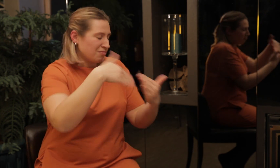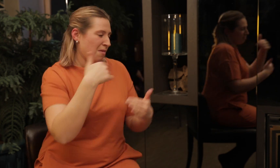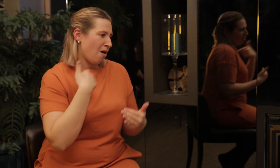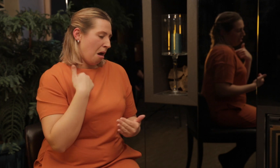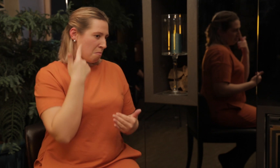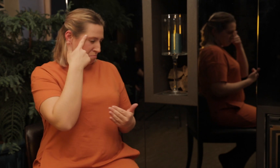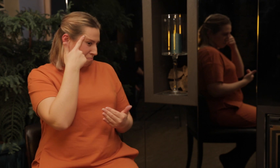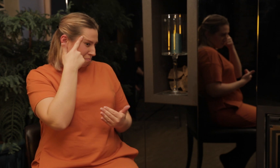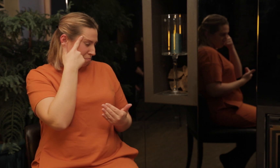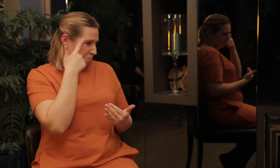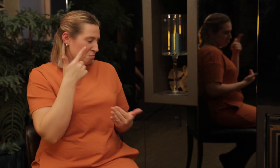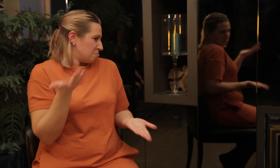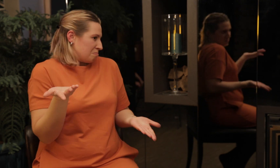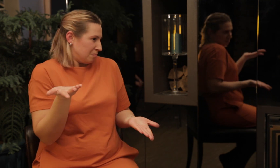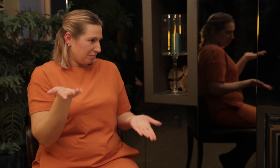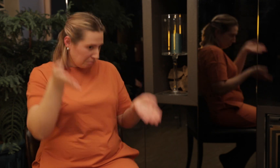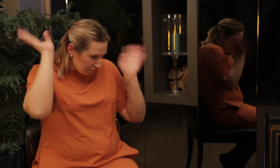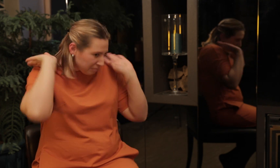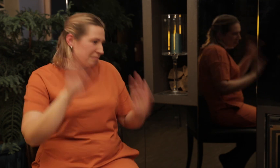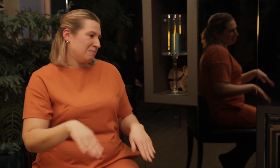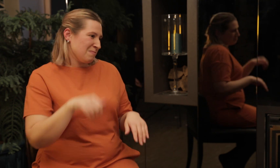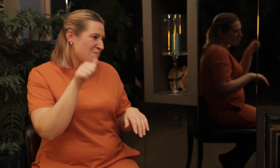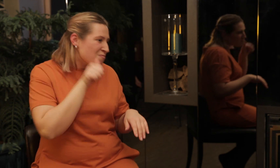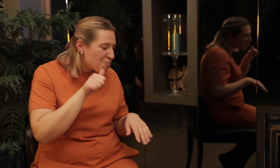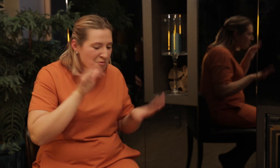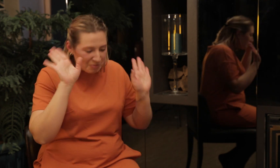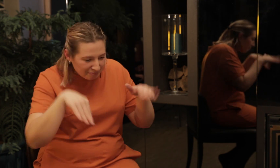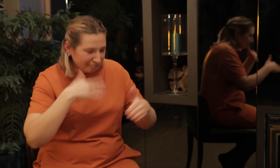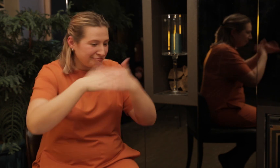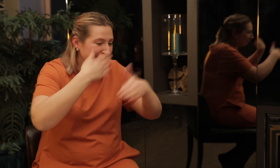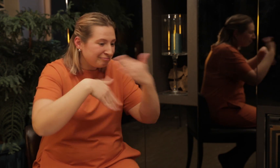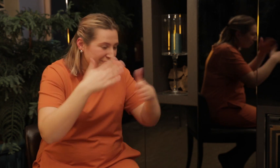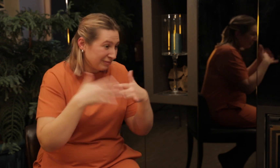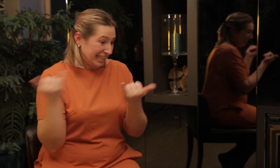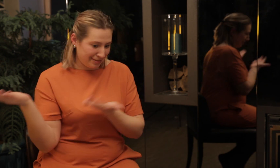That had never occurred to me.